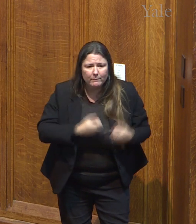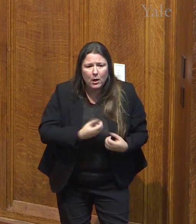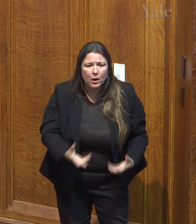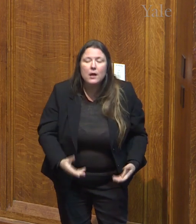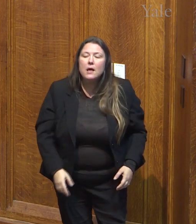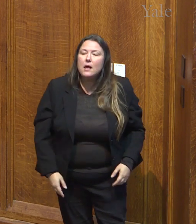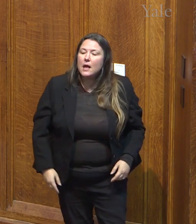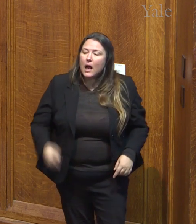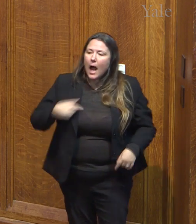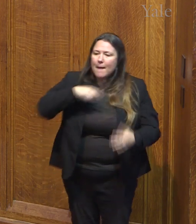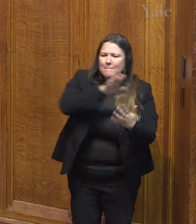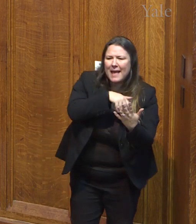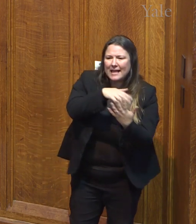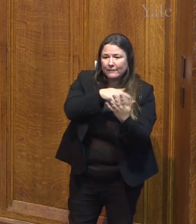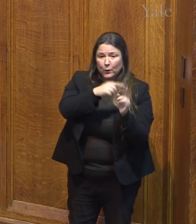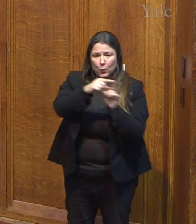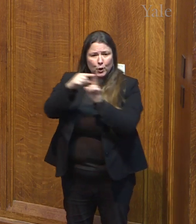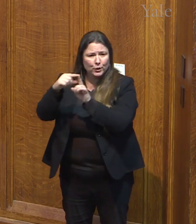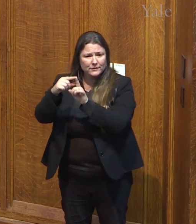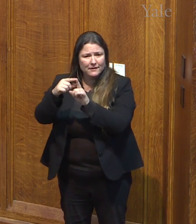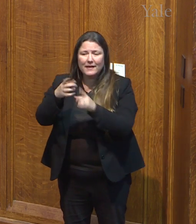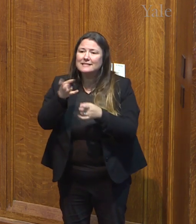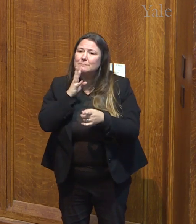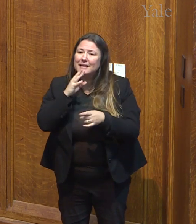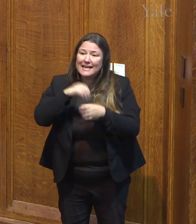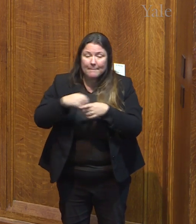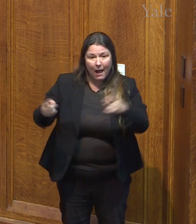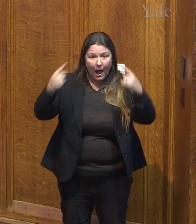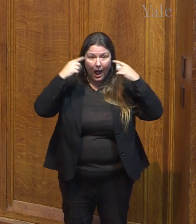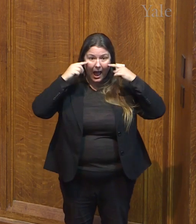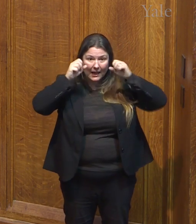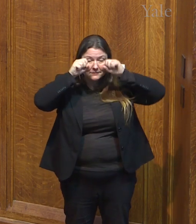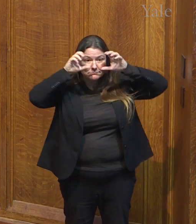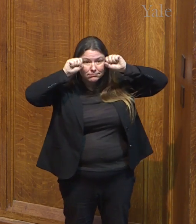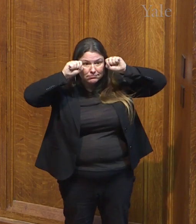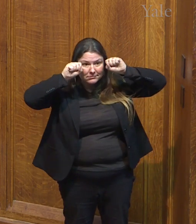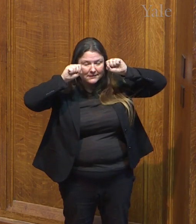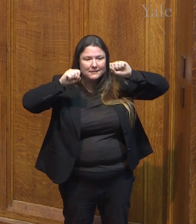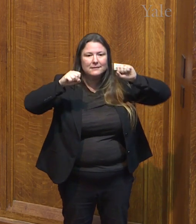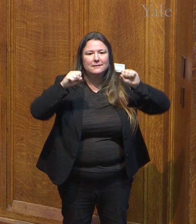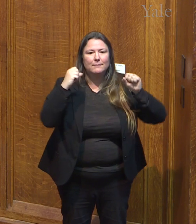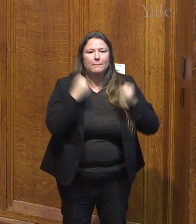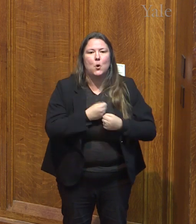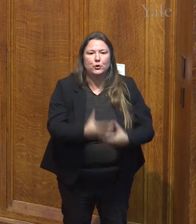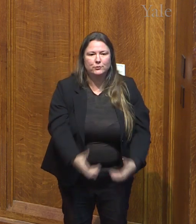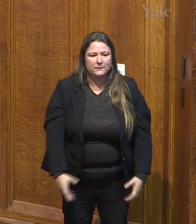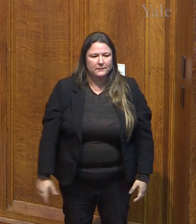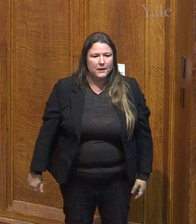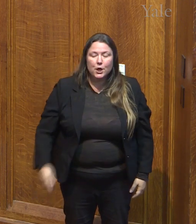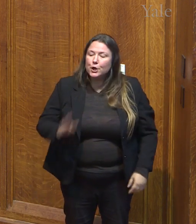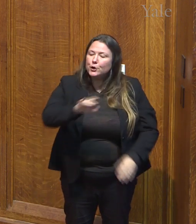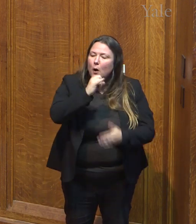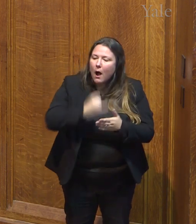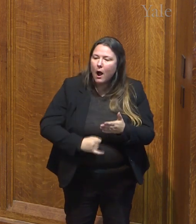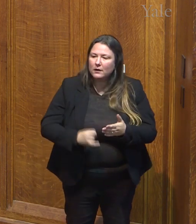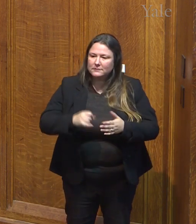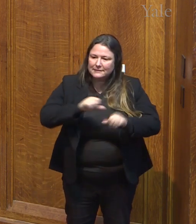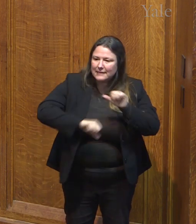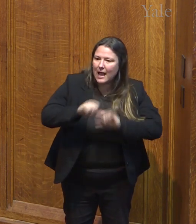to paint the words that speak into our eyes? Your arts and sciences, safe or sound,